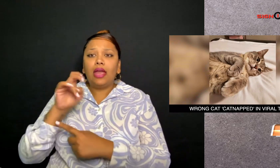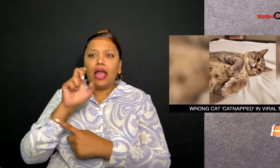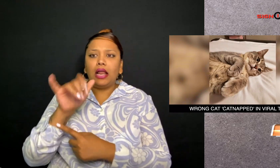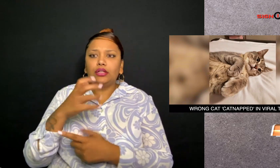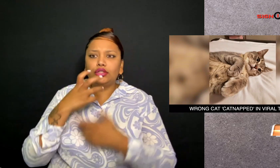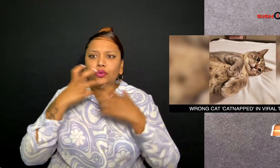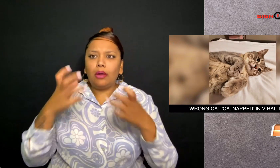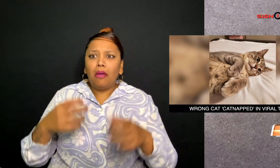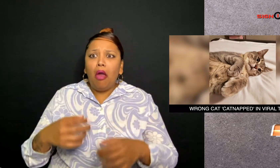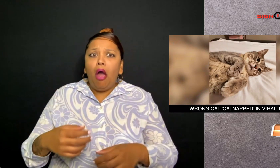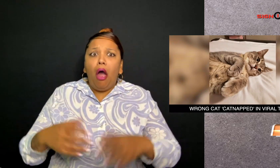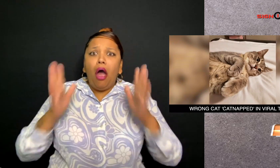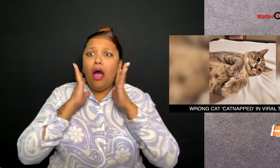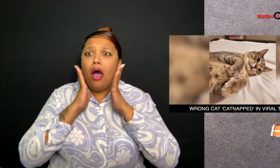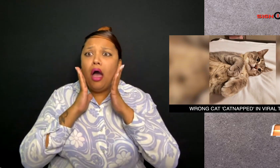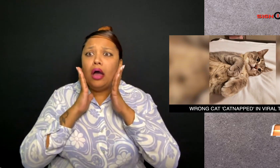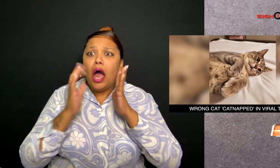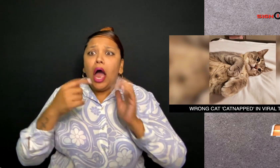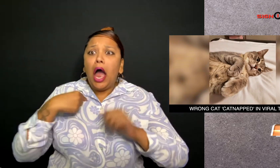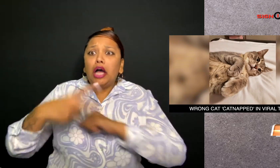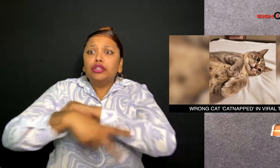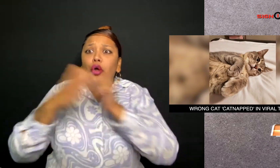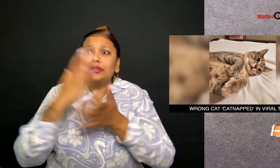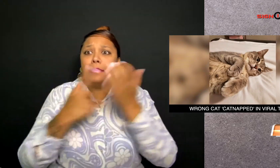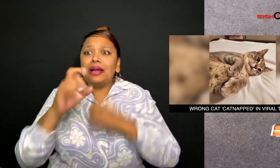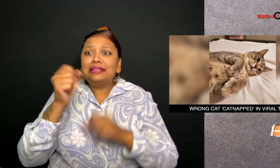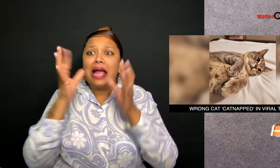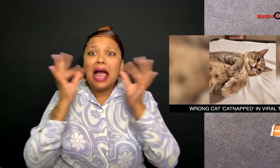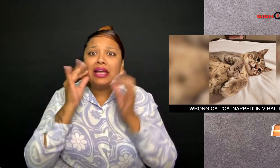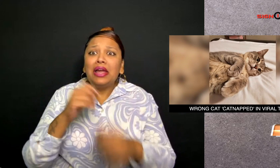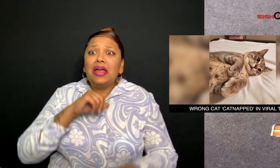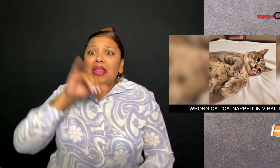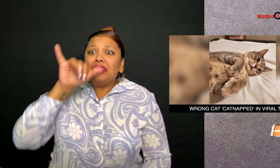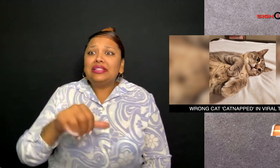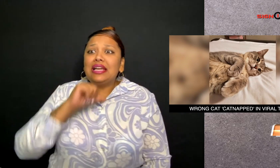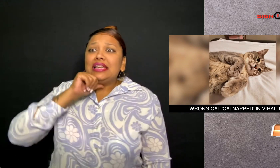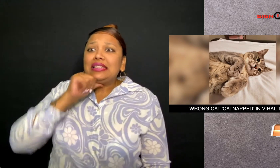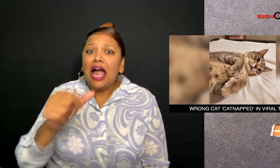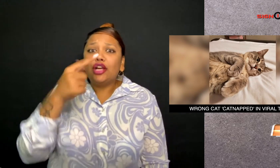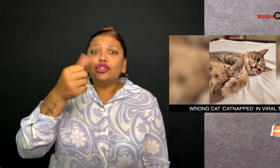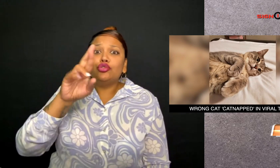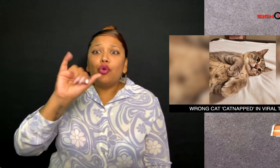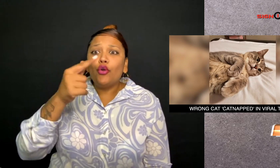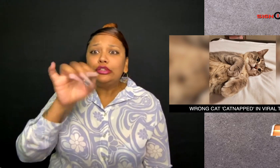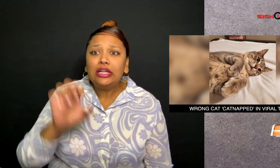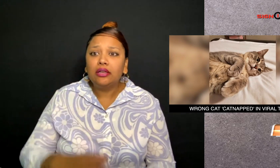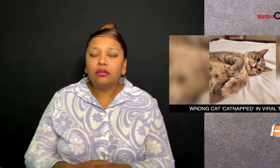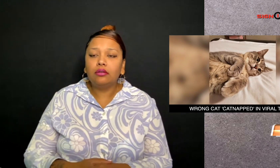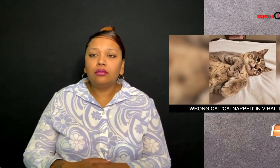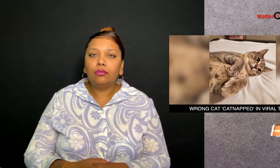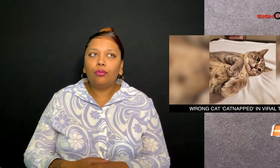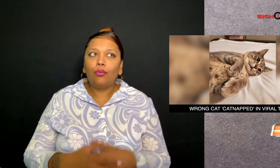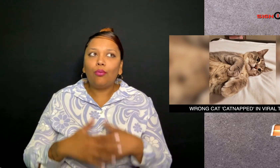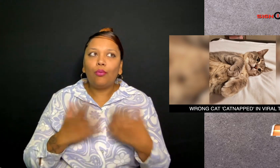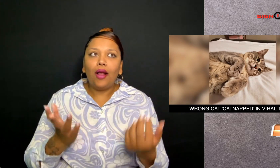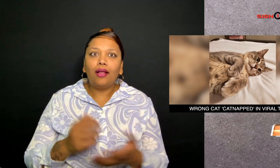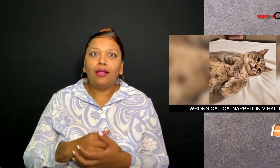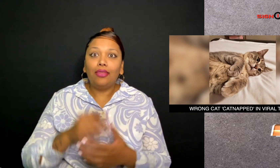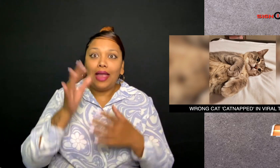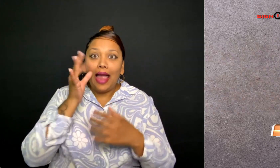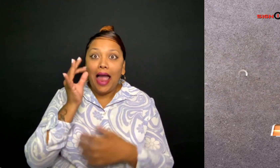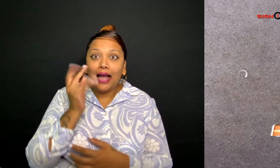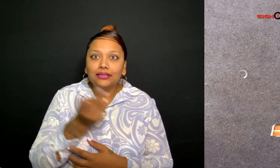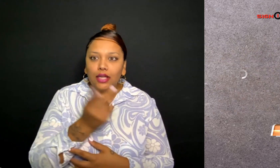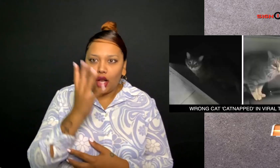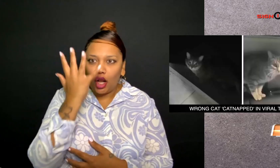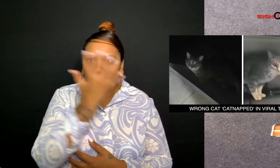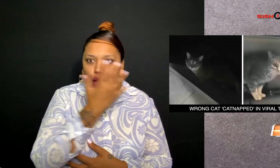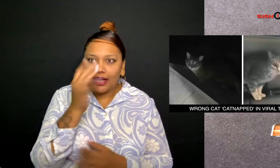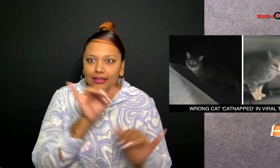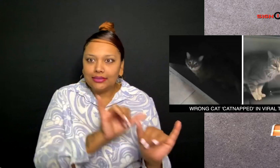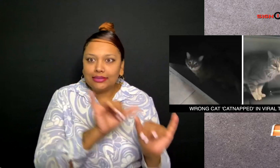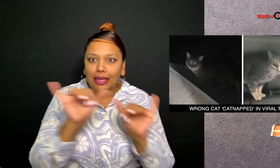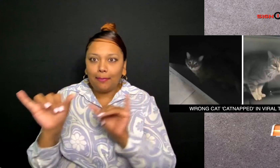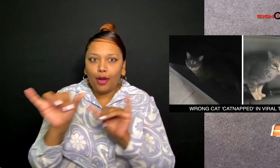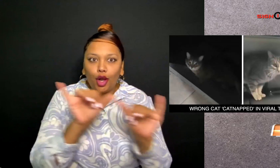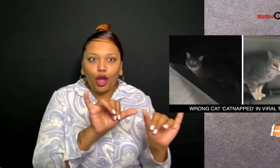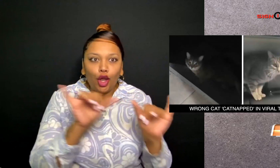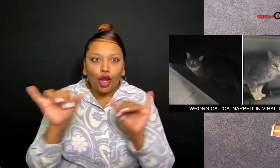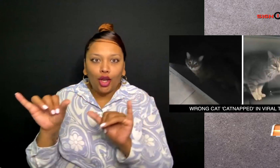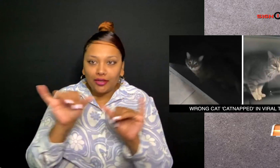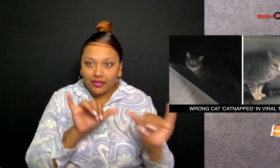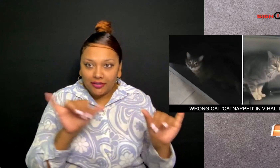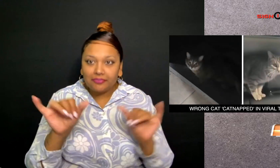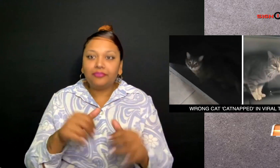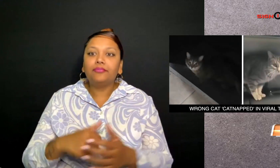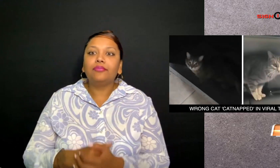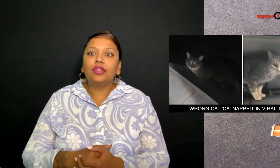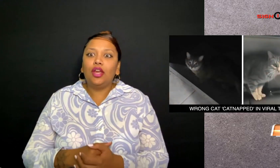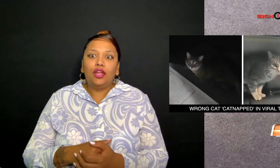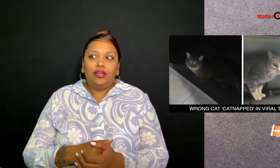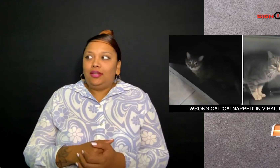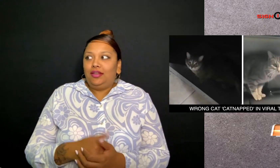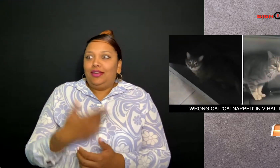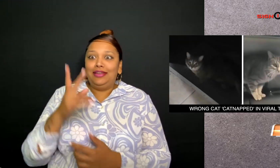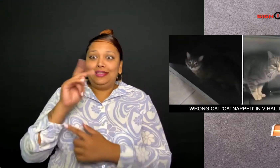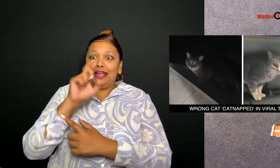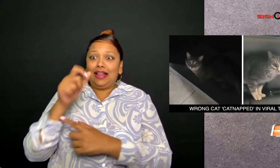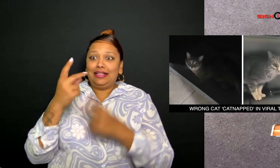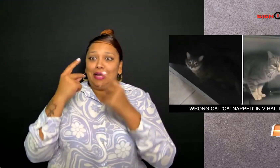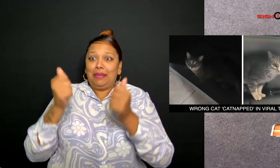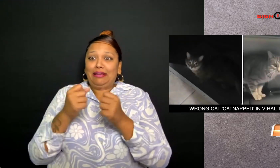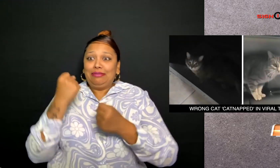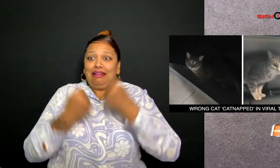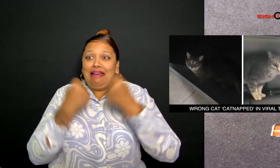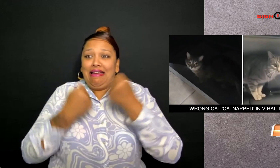screamed I stole someone's cat that's not George well they do look similar Kelly immediately